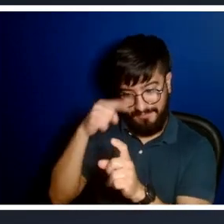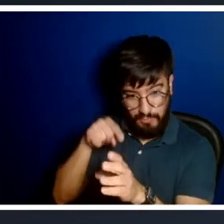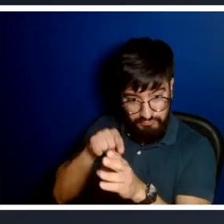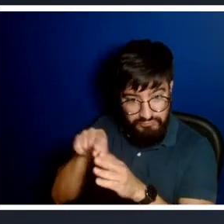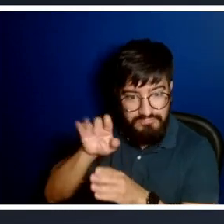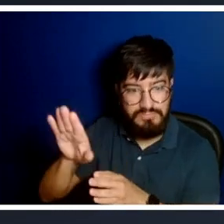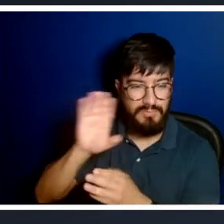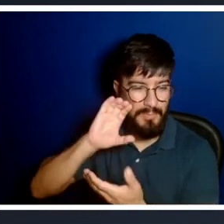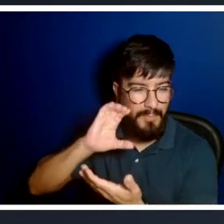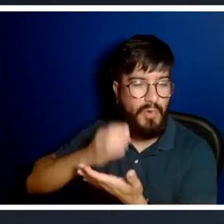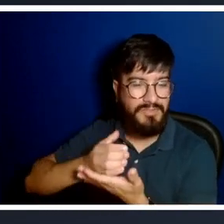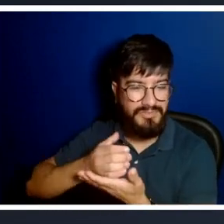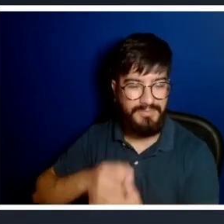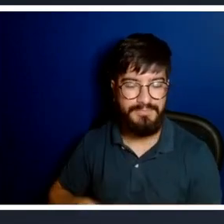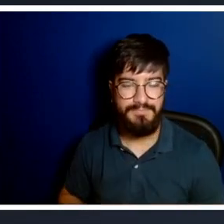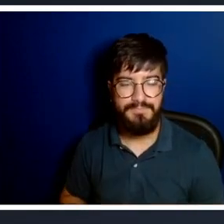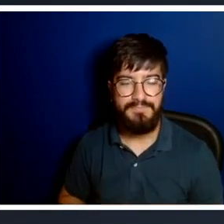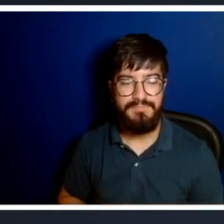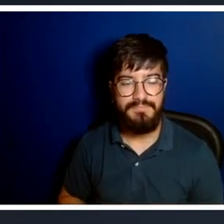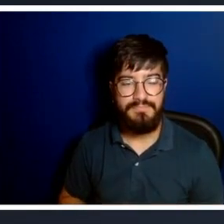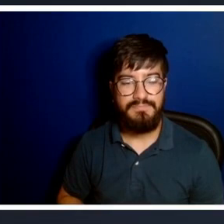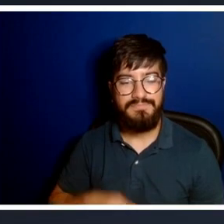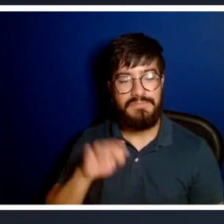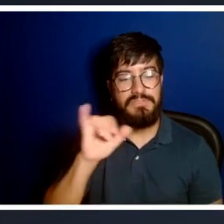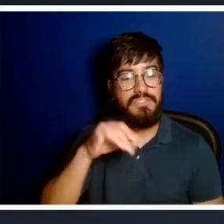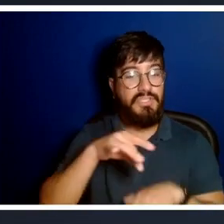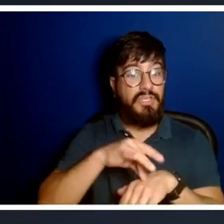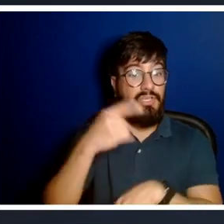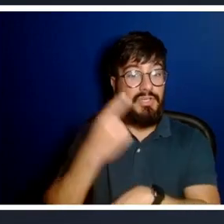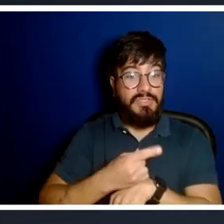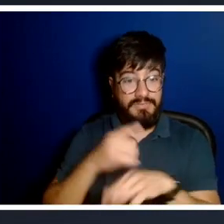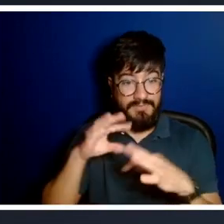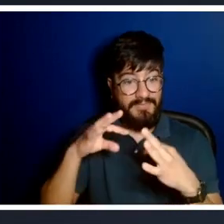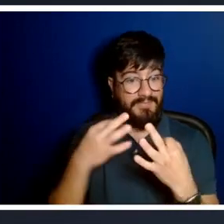The Earth Day Family Festival was a huge hit for us at the Portrait Gallery and my